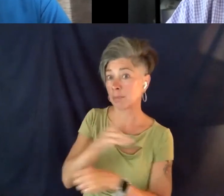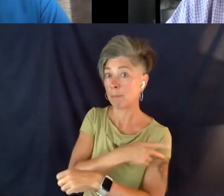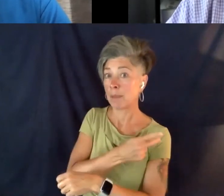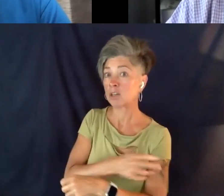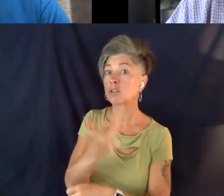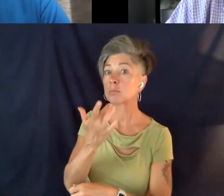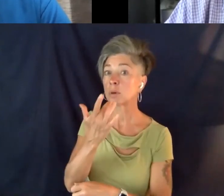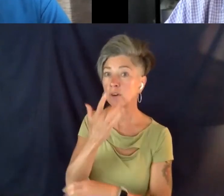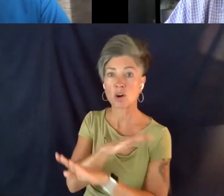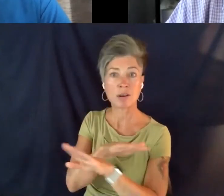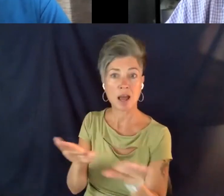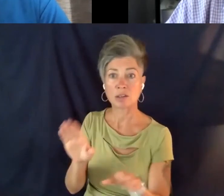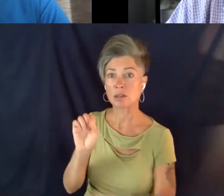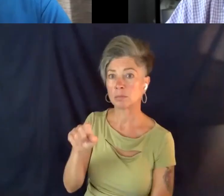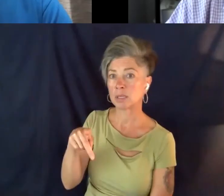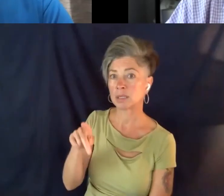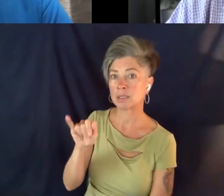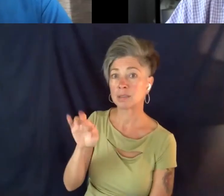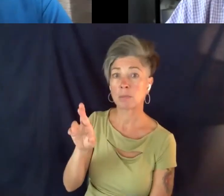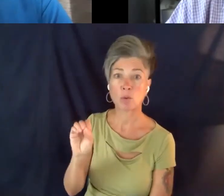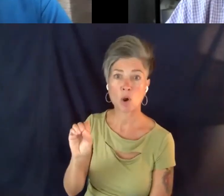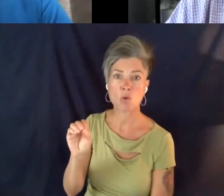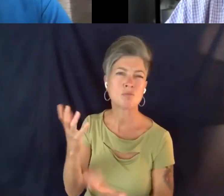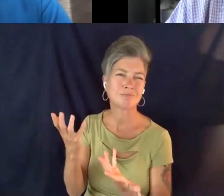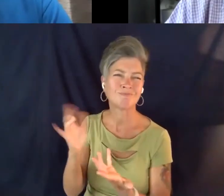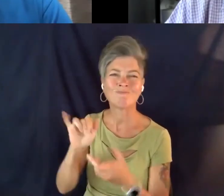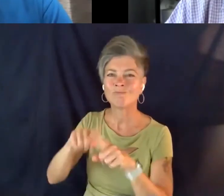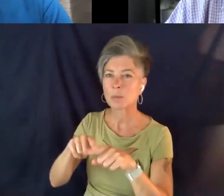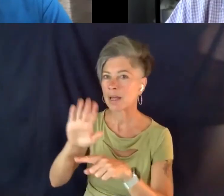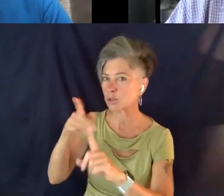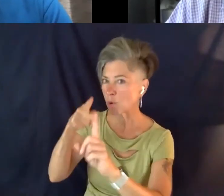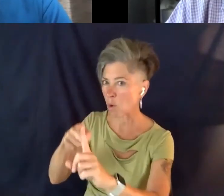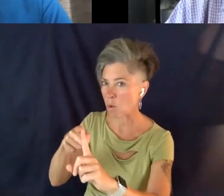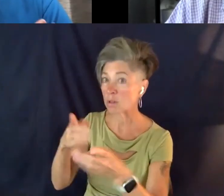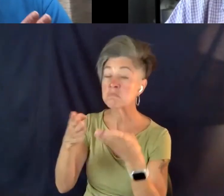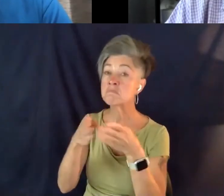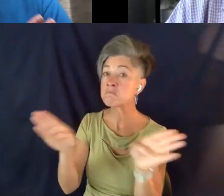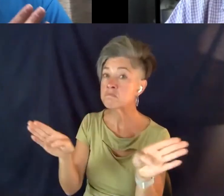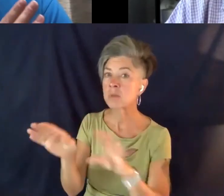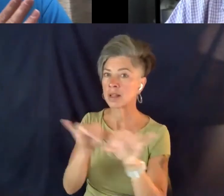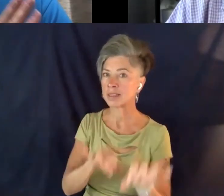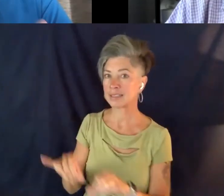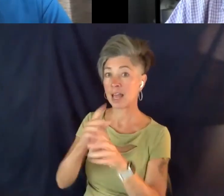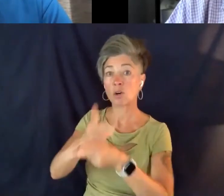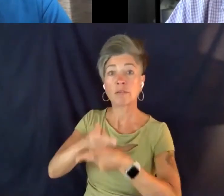And so it really gets down to those goals. Generally speaking, the standard of care is to do both the estrogen